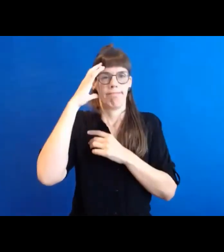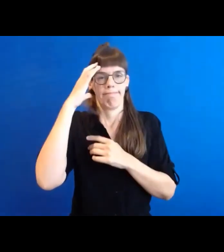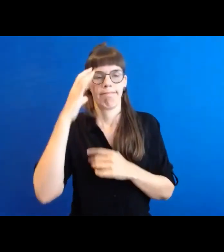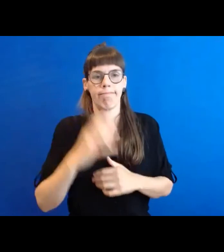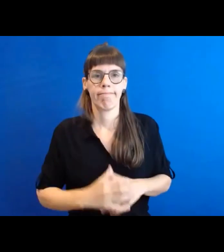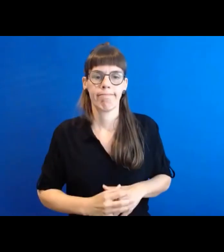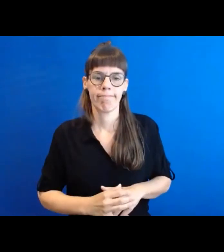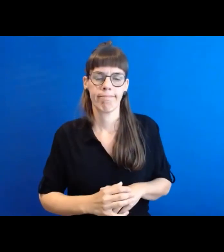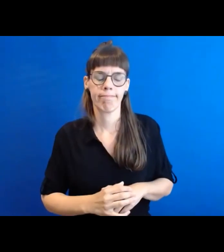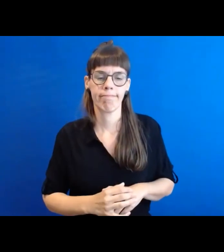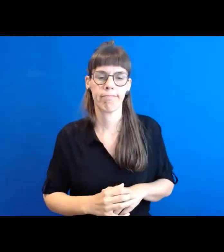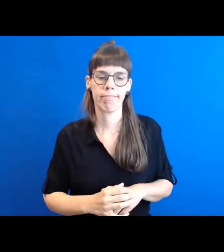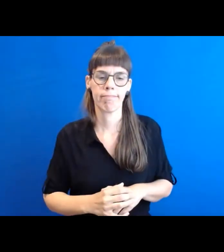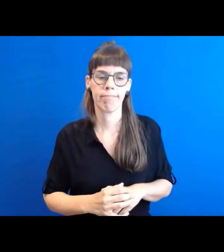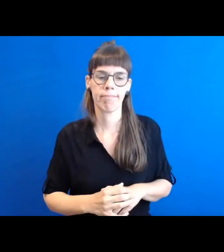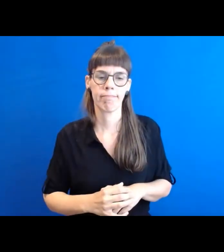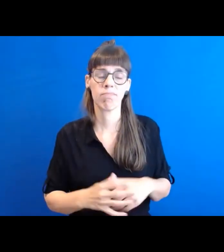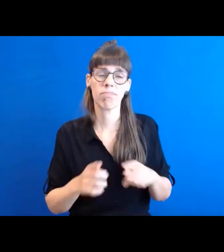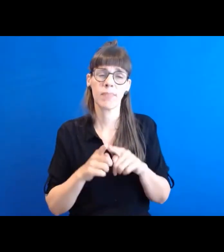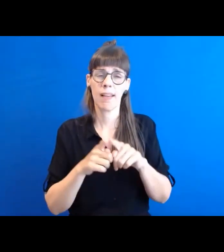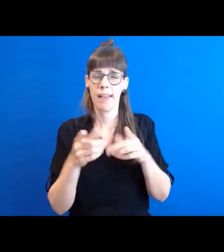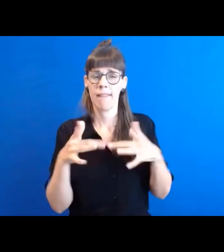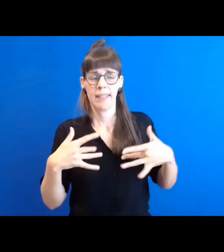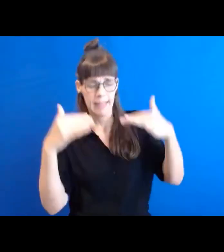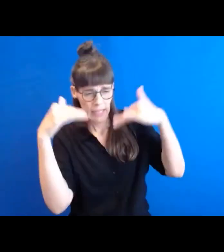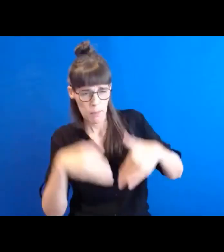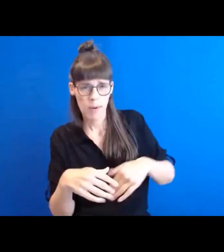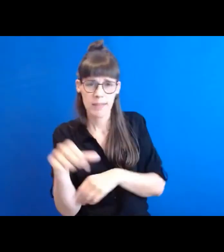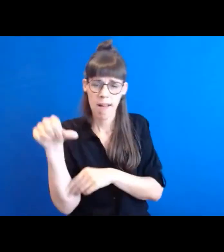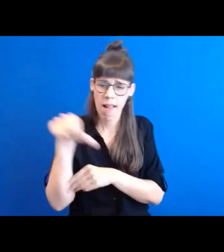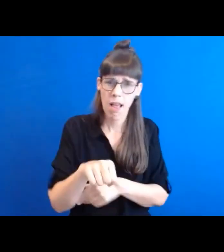, psychosocial health